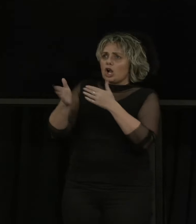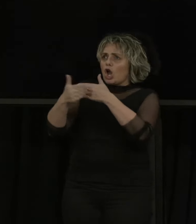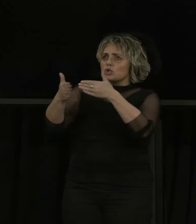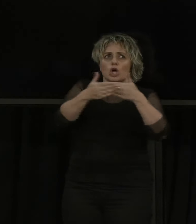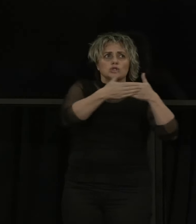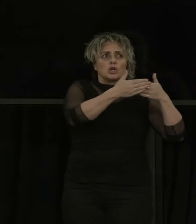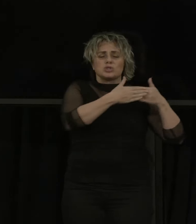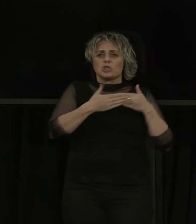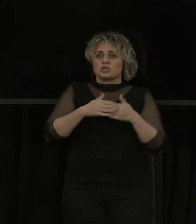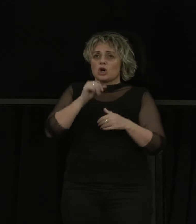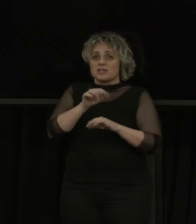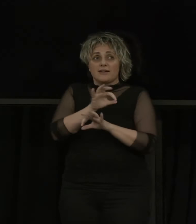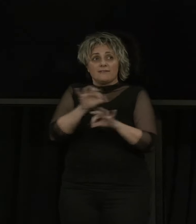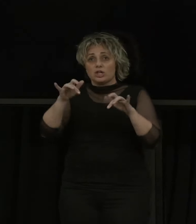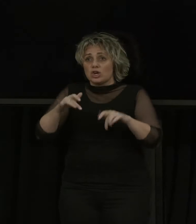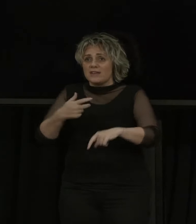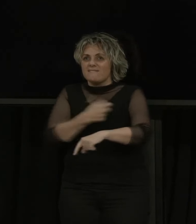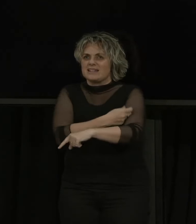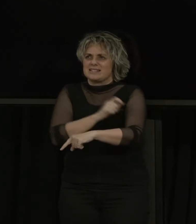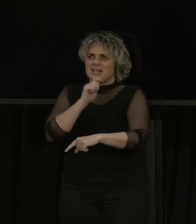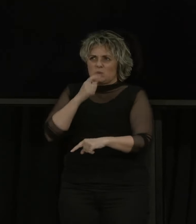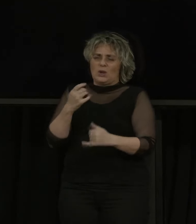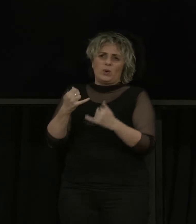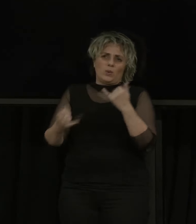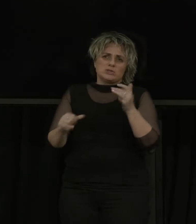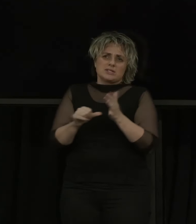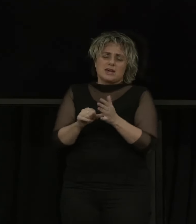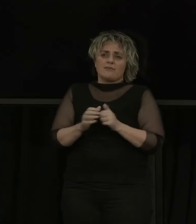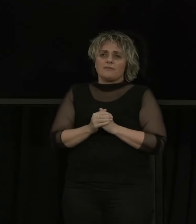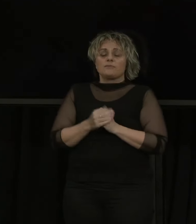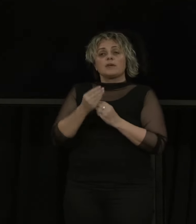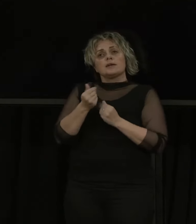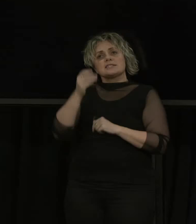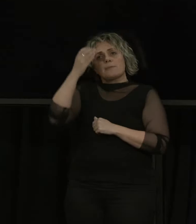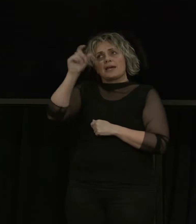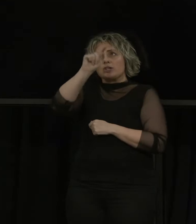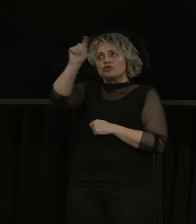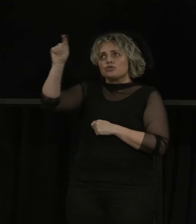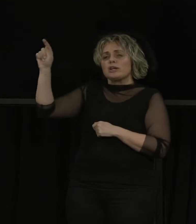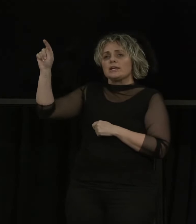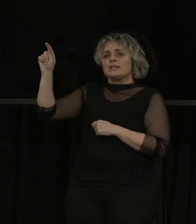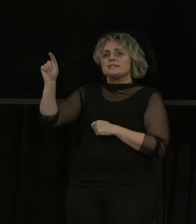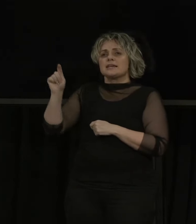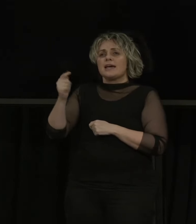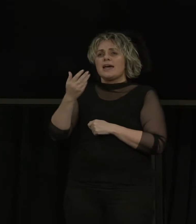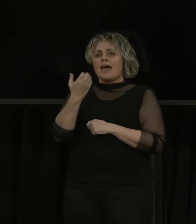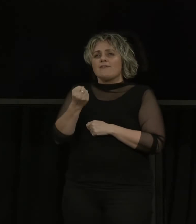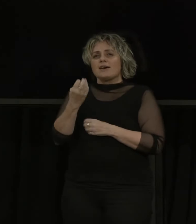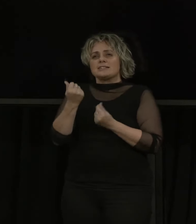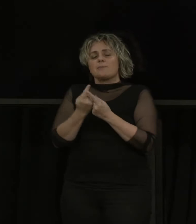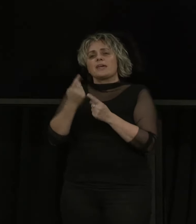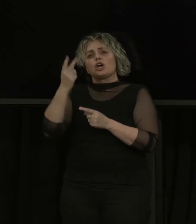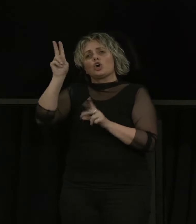Waiting put people at risk and also makes it harder for those parts of our lives that during COVID have been considered high risk to come back to life.